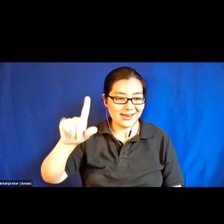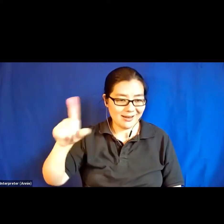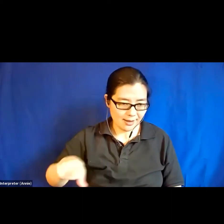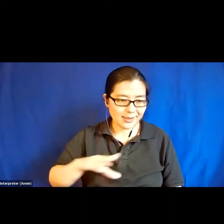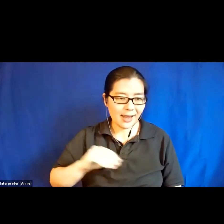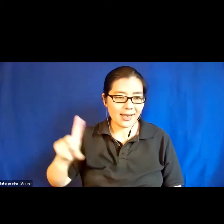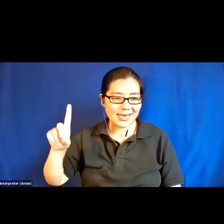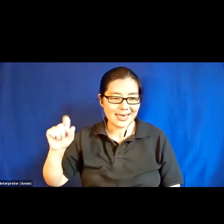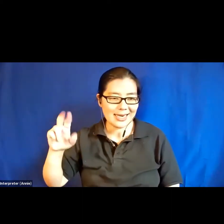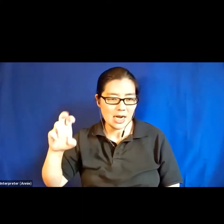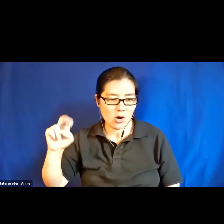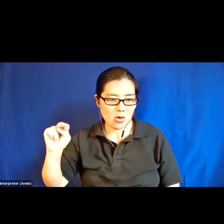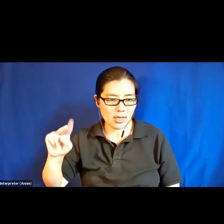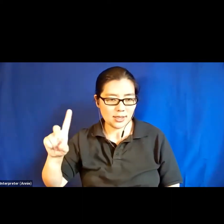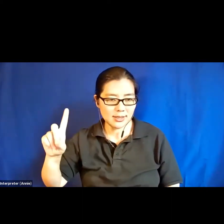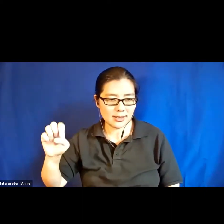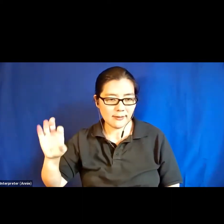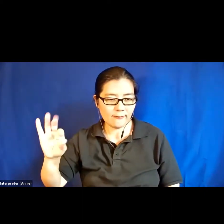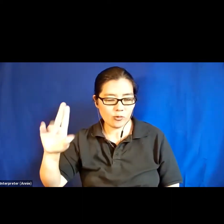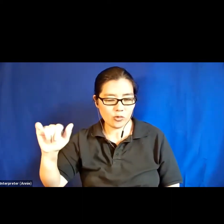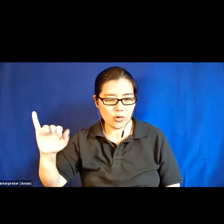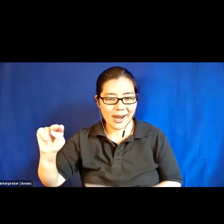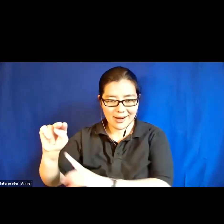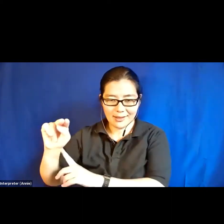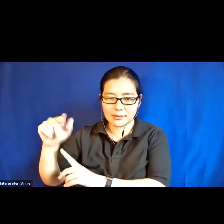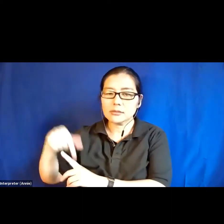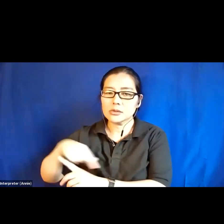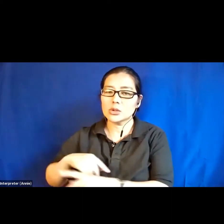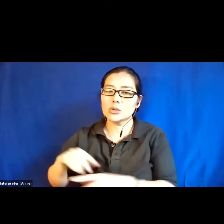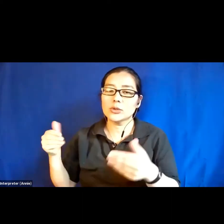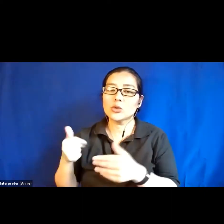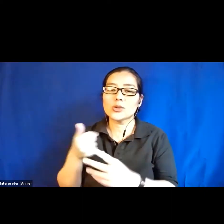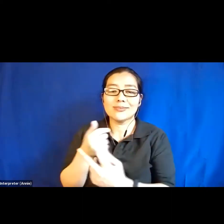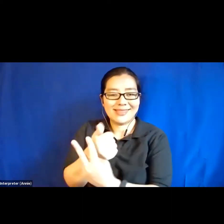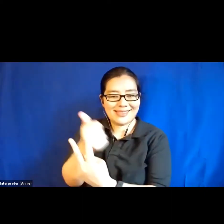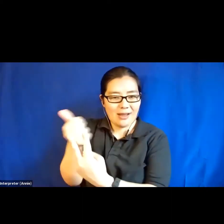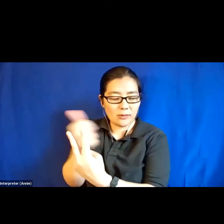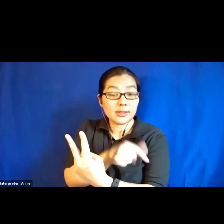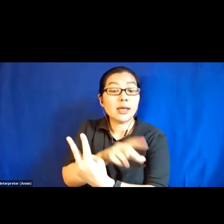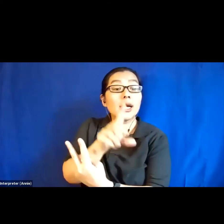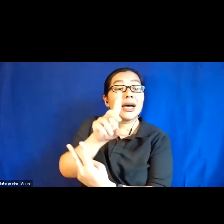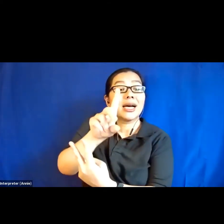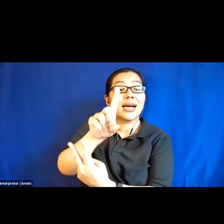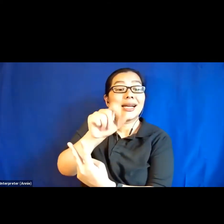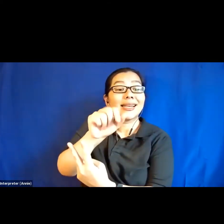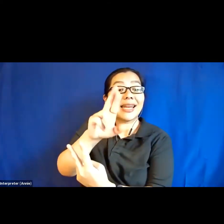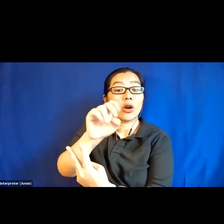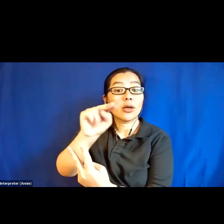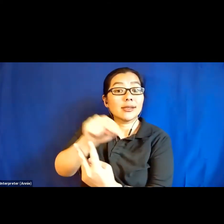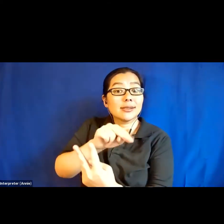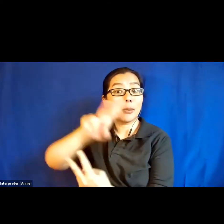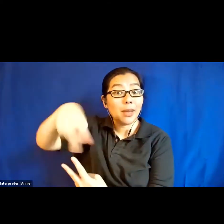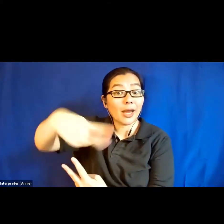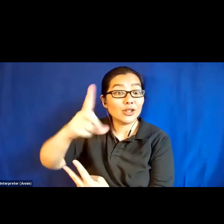Aaron is a doctoral student at -- you can introduce yourself. Aaron, why don't you start us off.